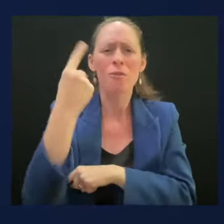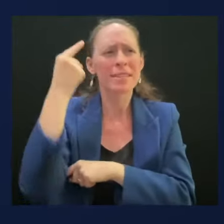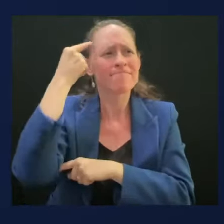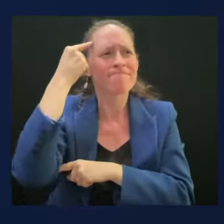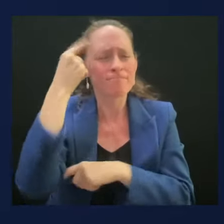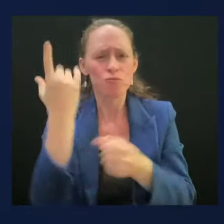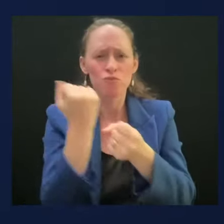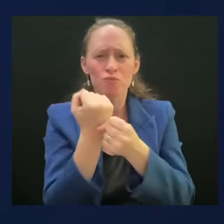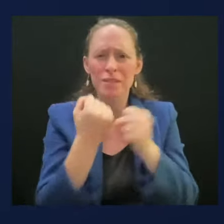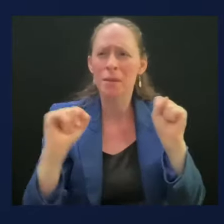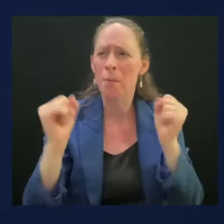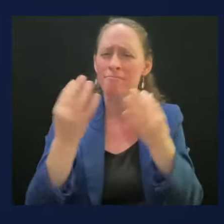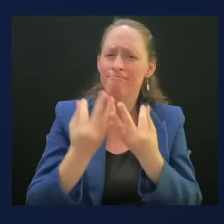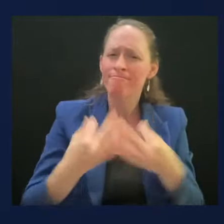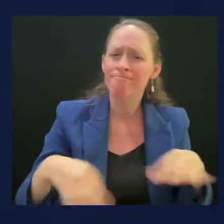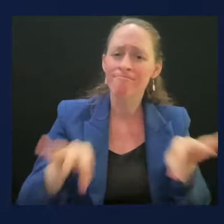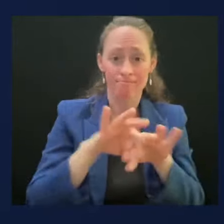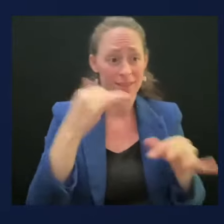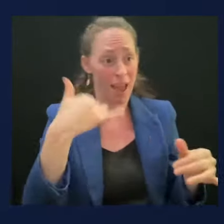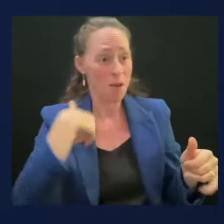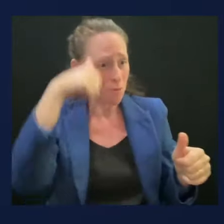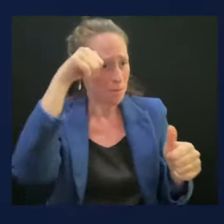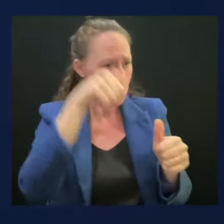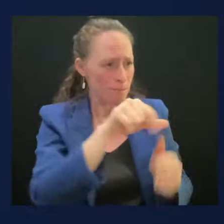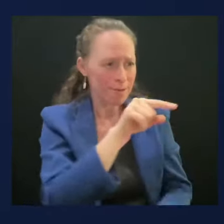And behind every one of these men and women is a family,